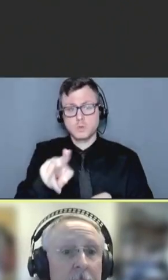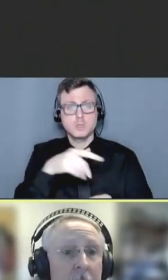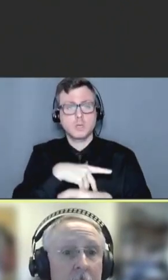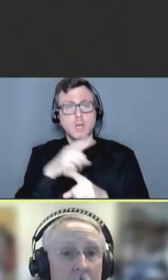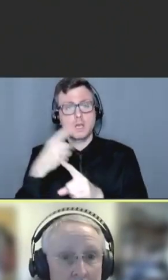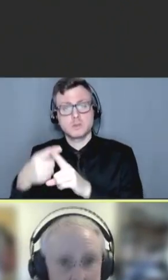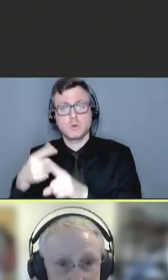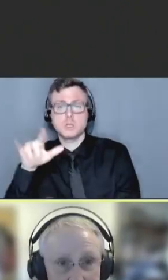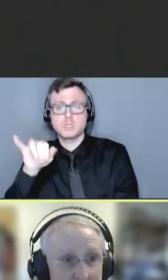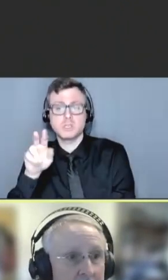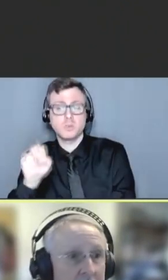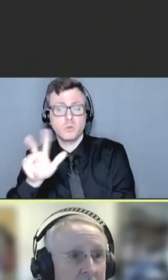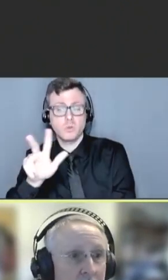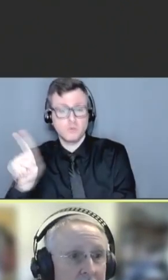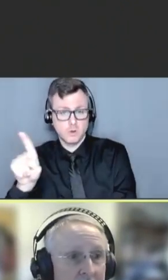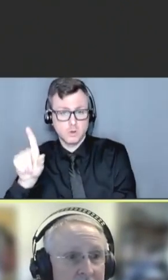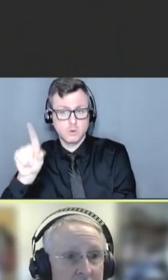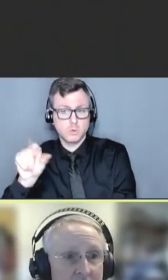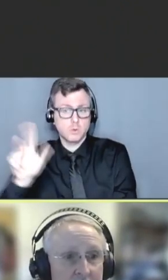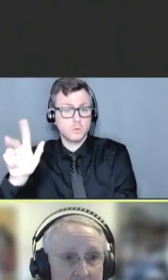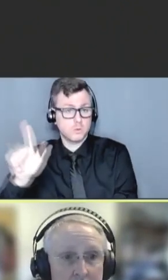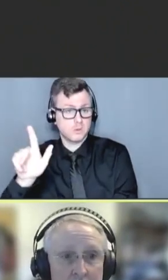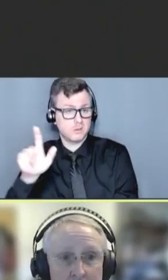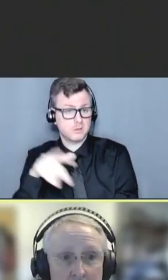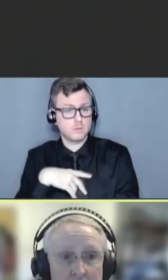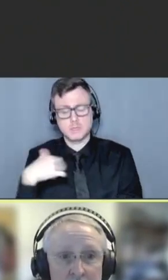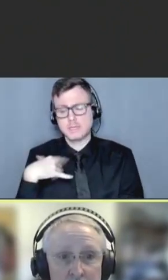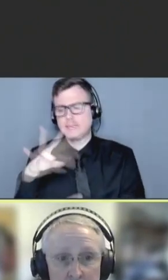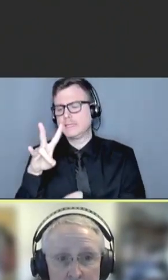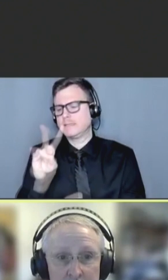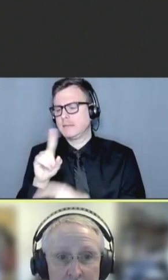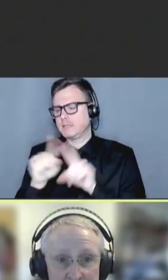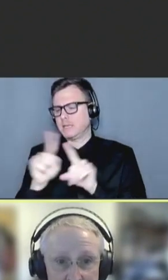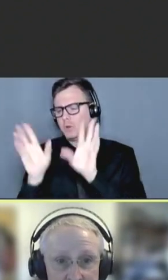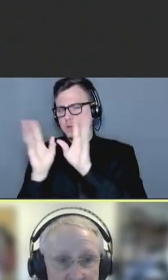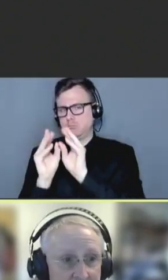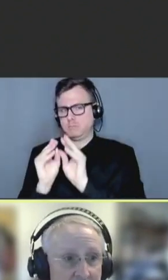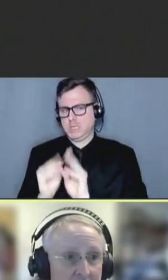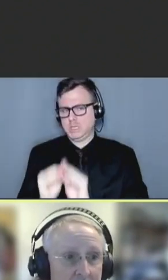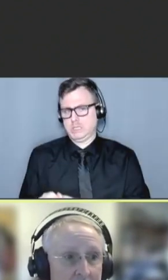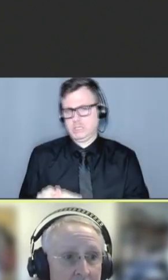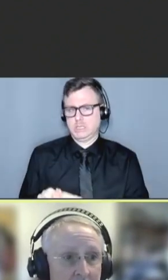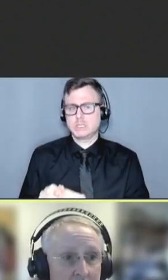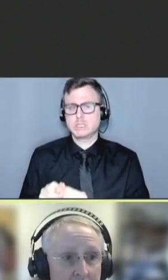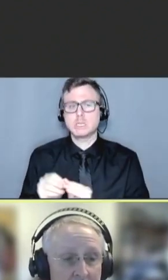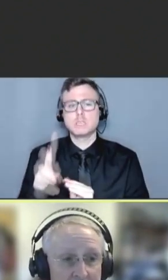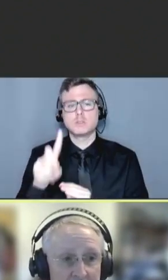the -- we've had 70 independent meetings to review vaccine safety data. We've had